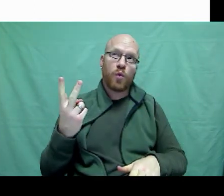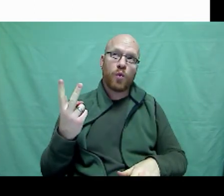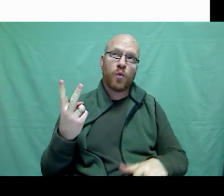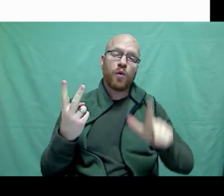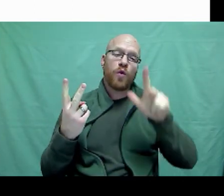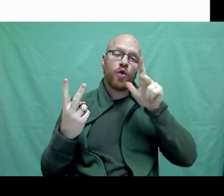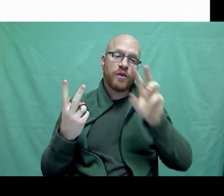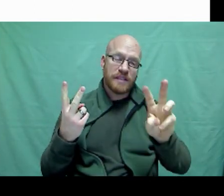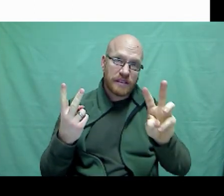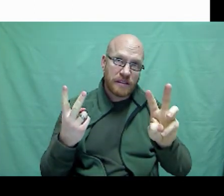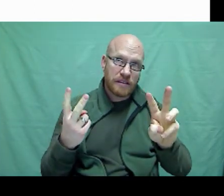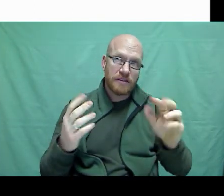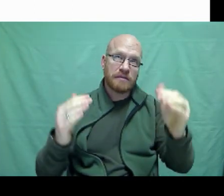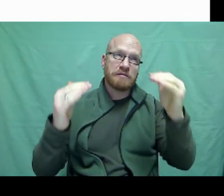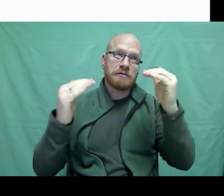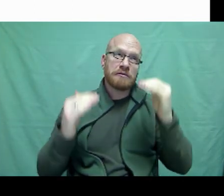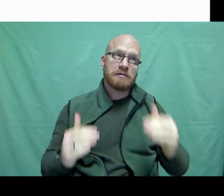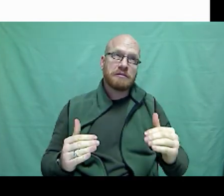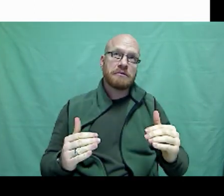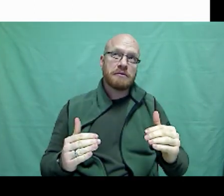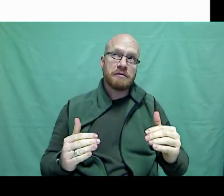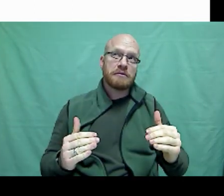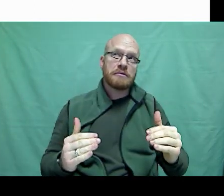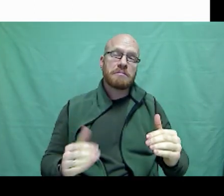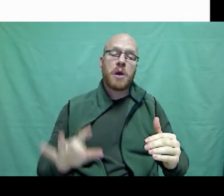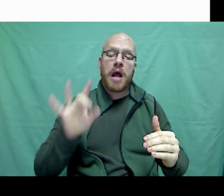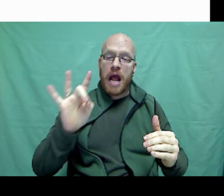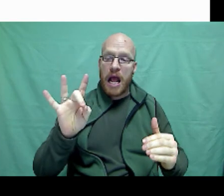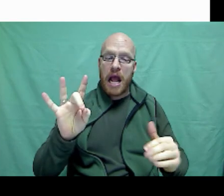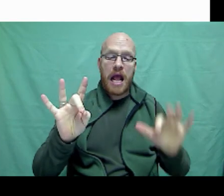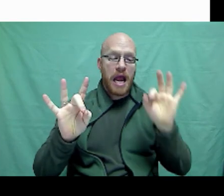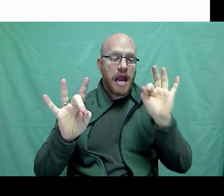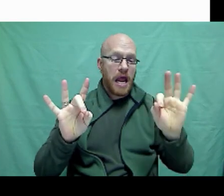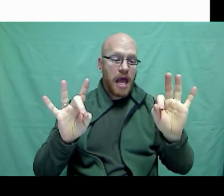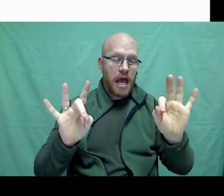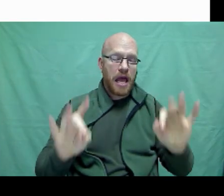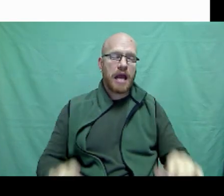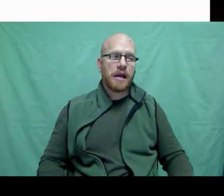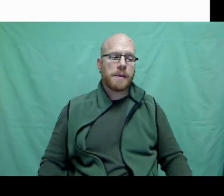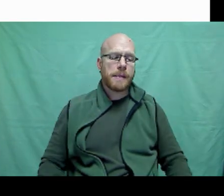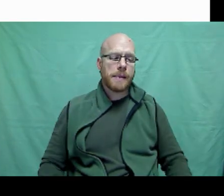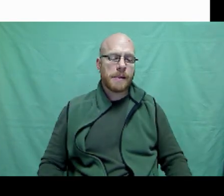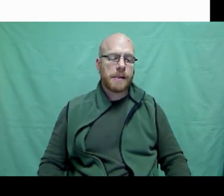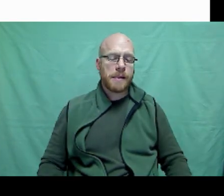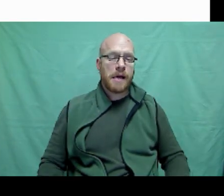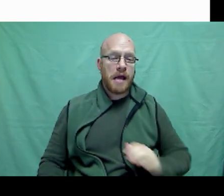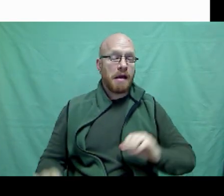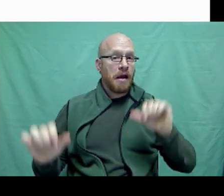by 2, 36 divided by 8 is 9.